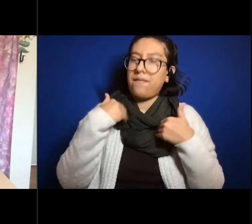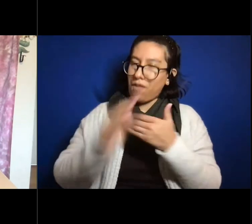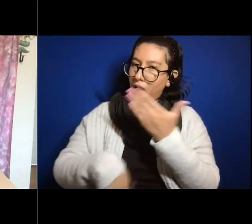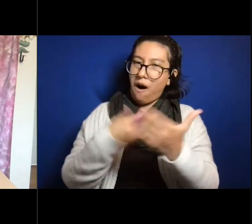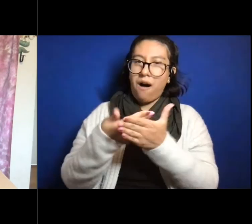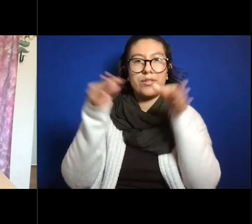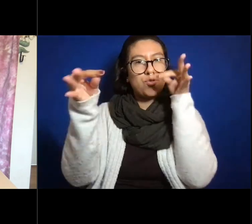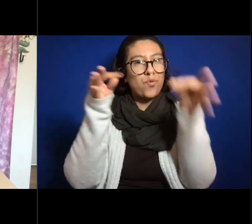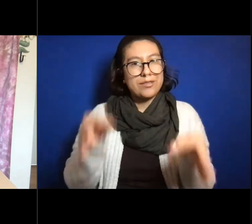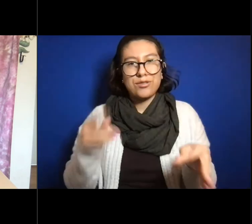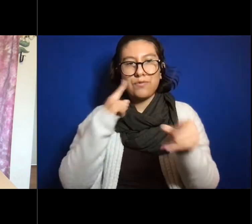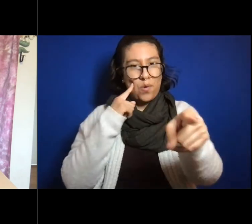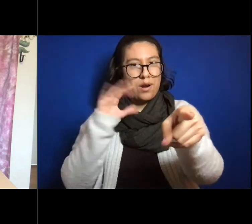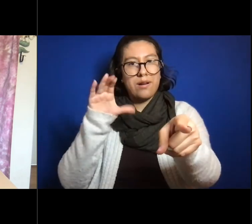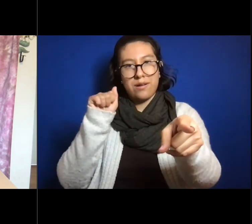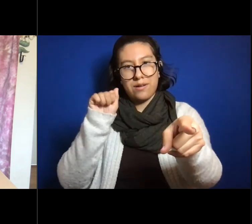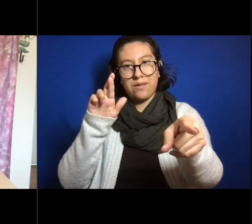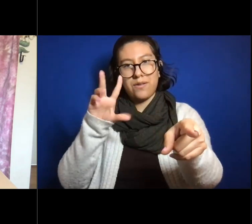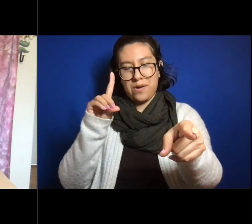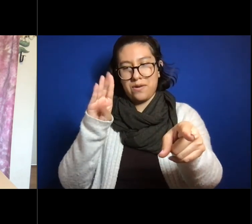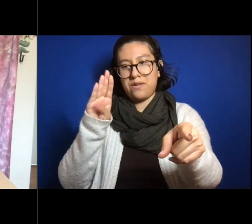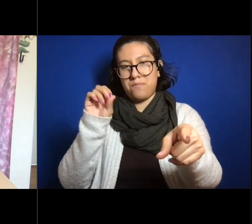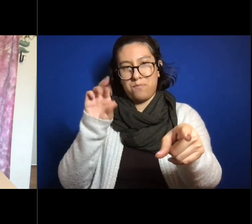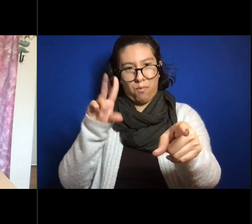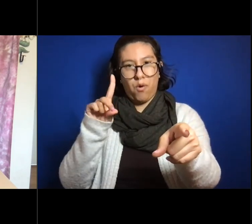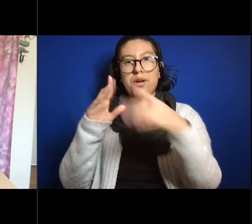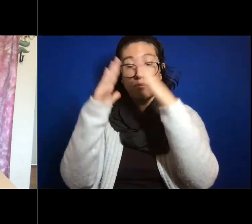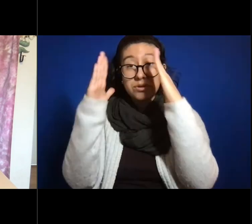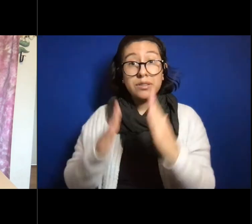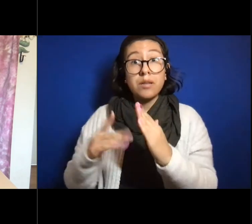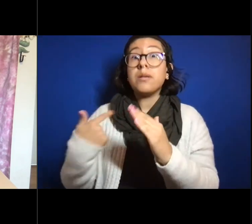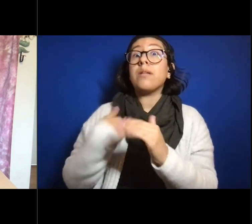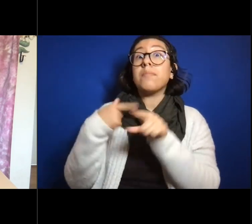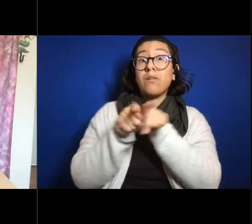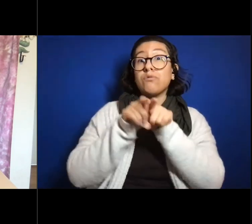but I also put it in the chat box in case you have a pencil